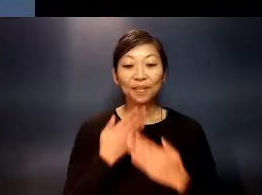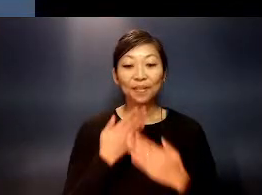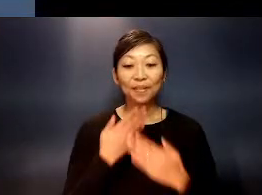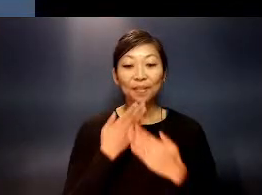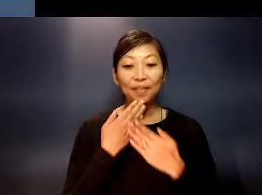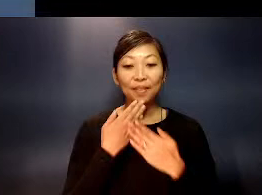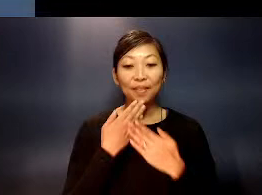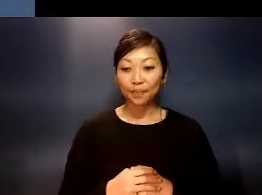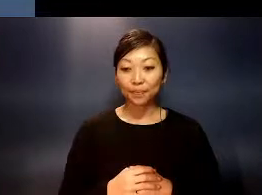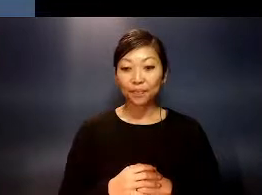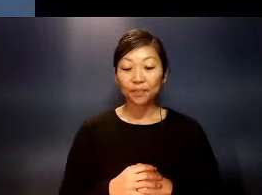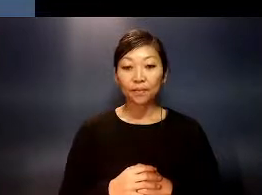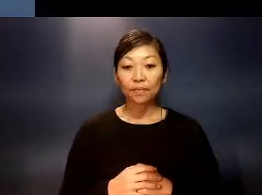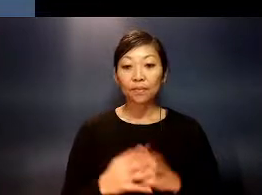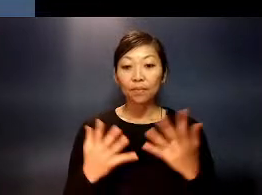SO I WANT TO MAKE SURE WE GOT TO SPEAKER 88, NADIA